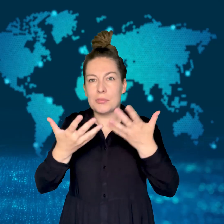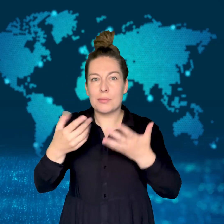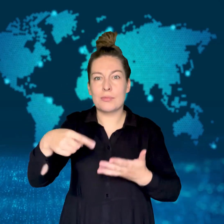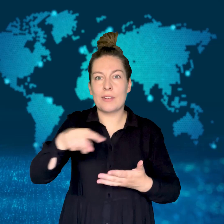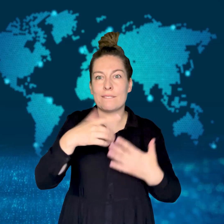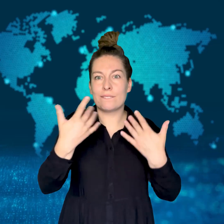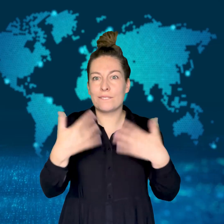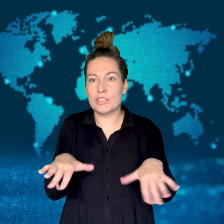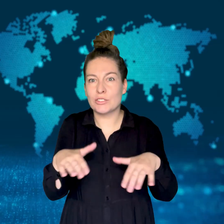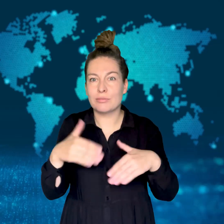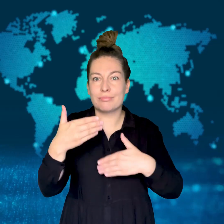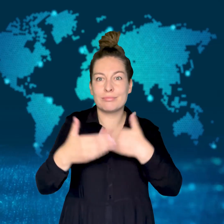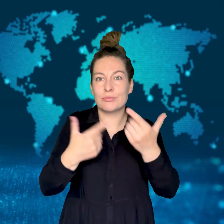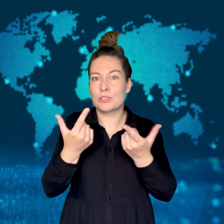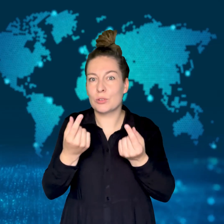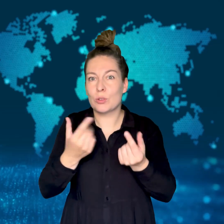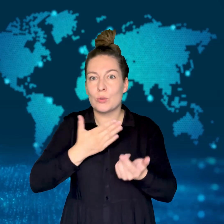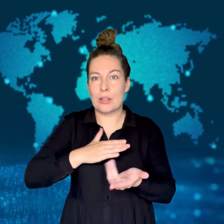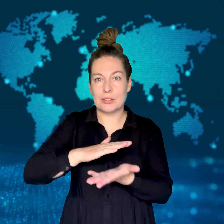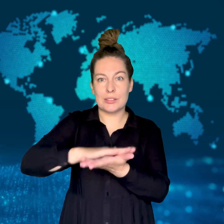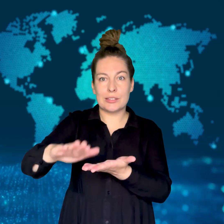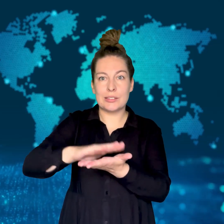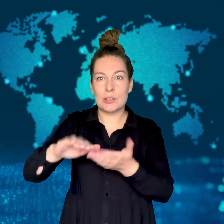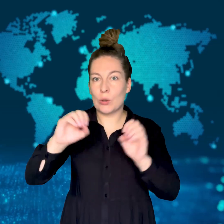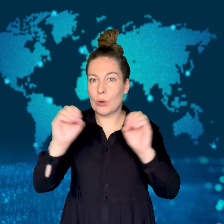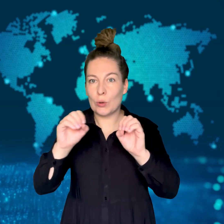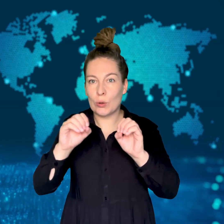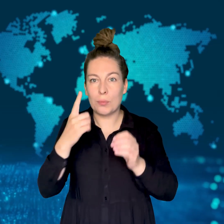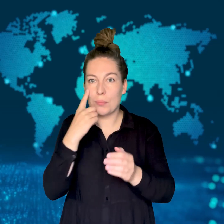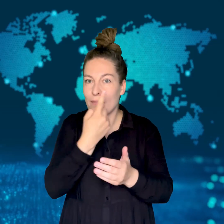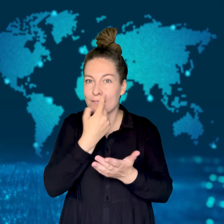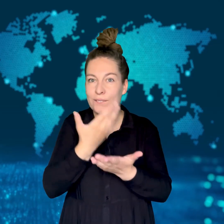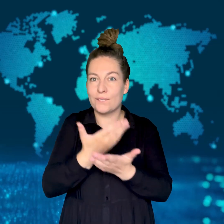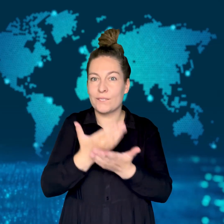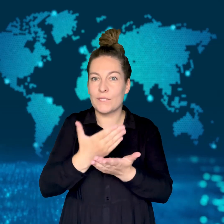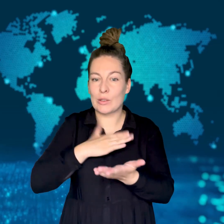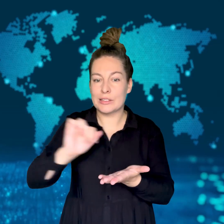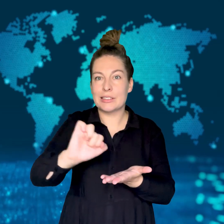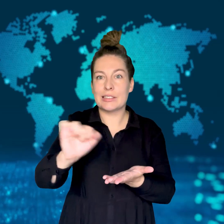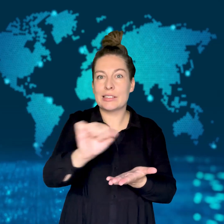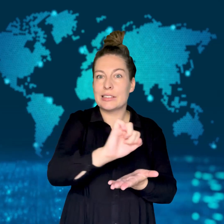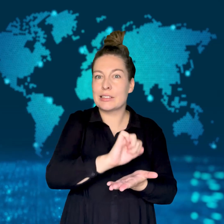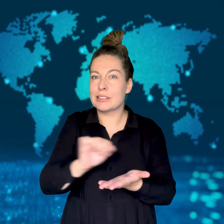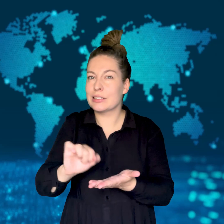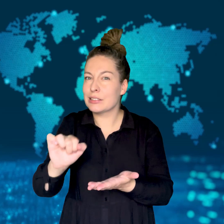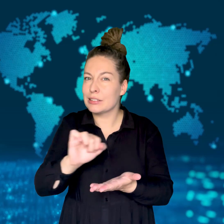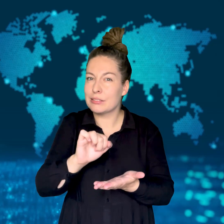According to police, cleaning solvent was found in his Mercedes,